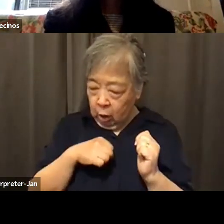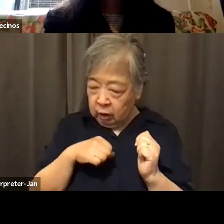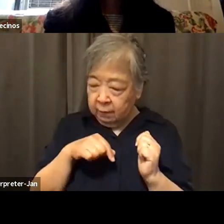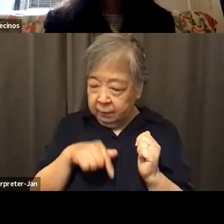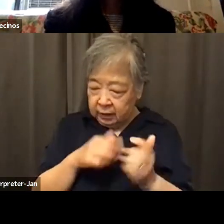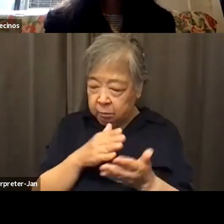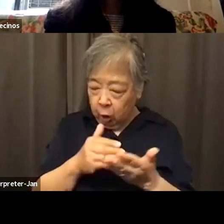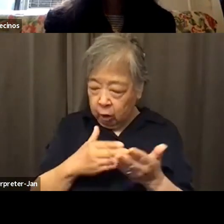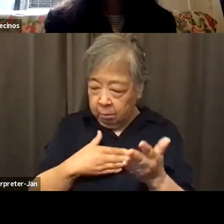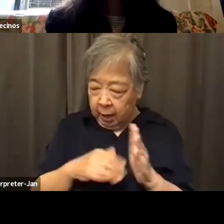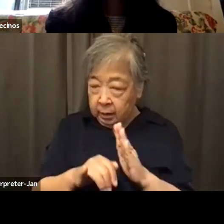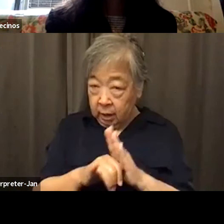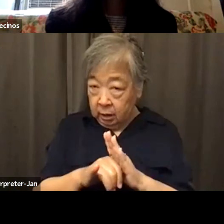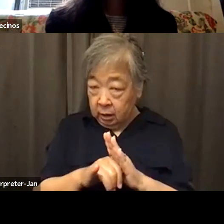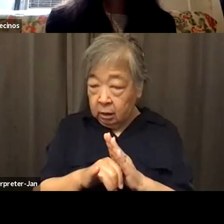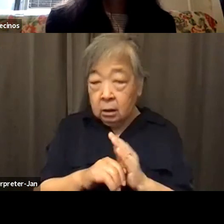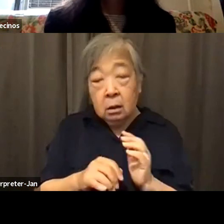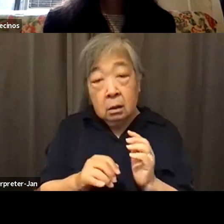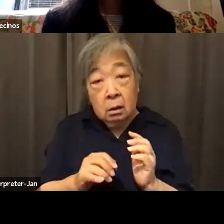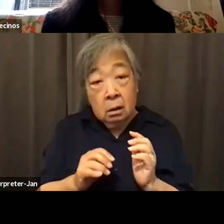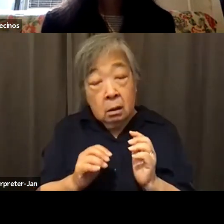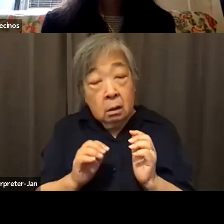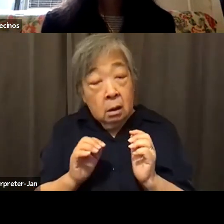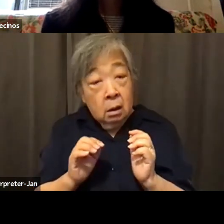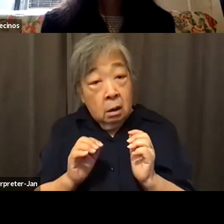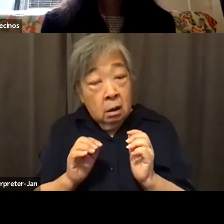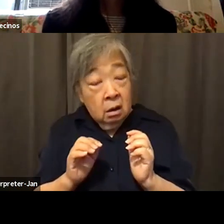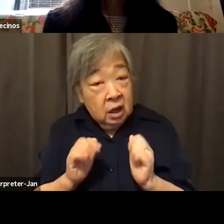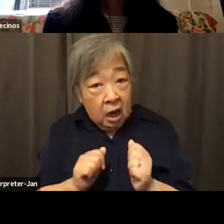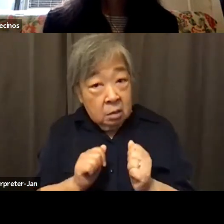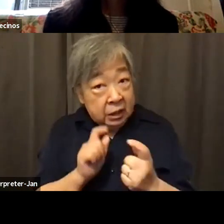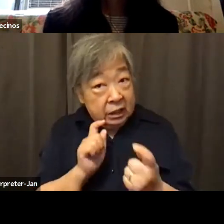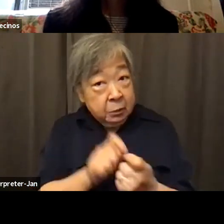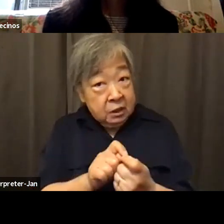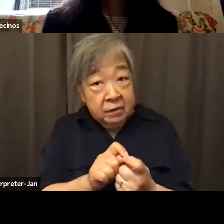And you can either be specific or you can be general.